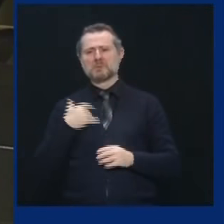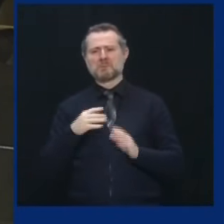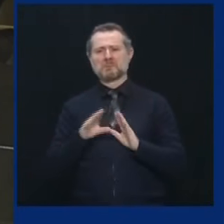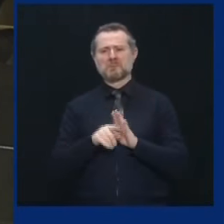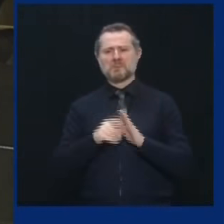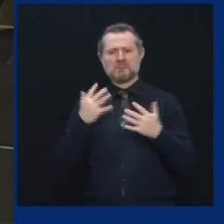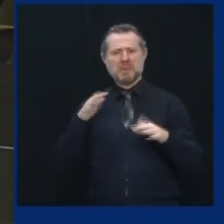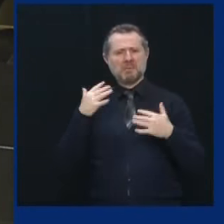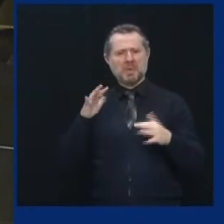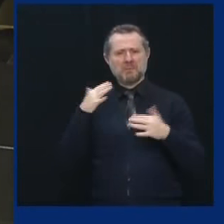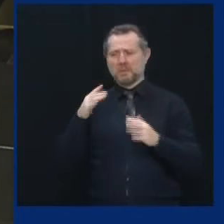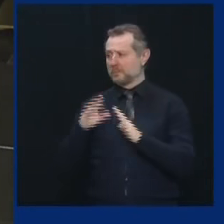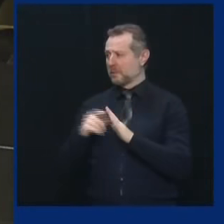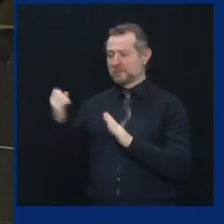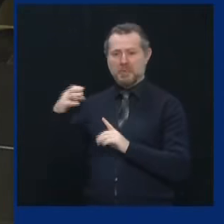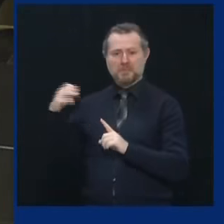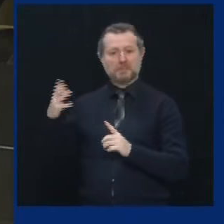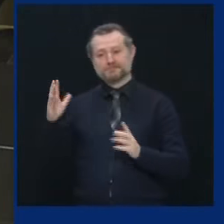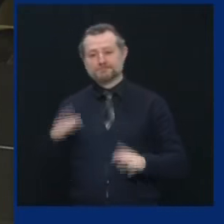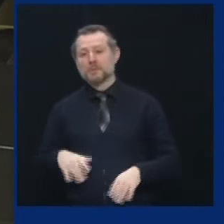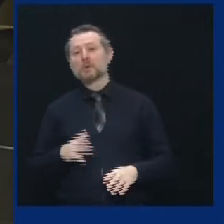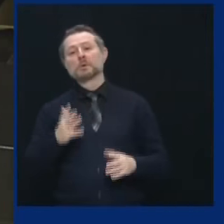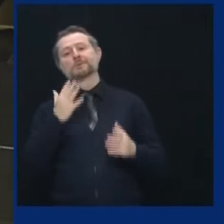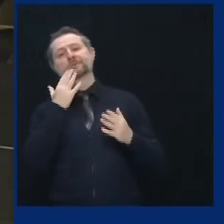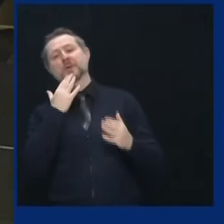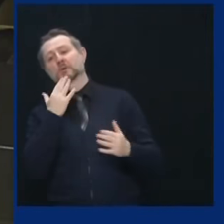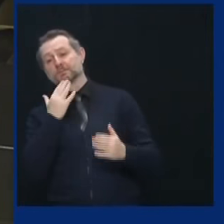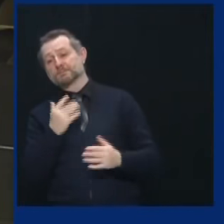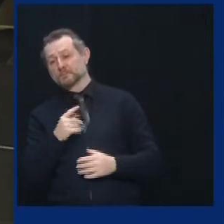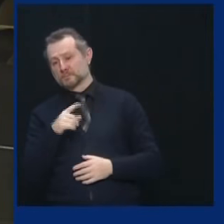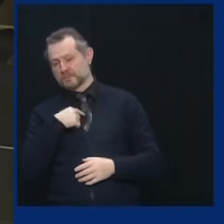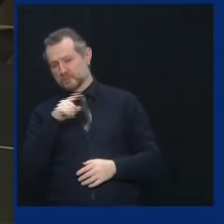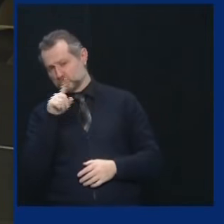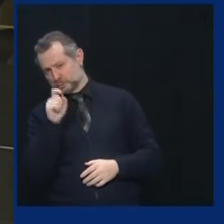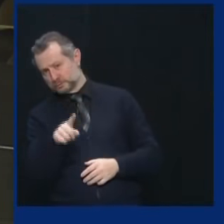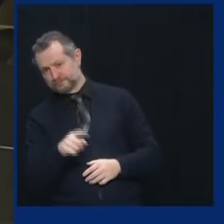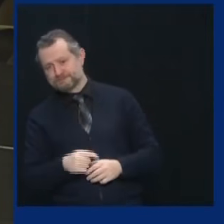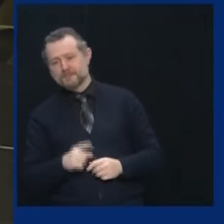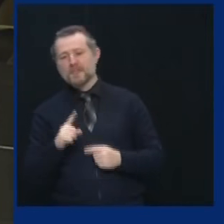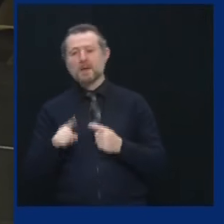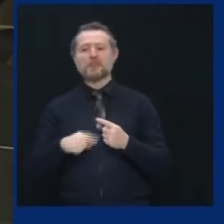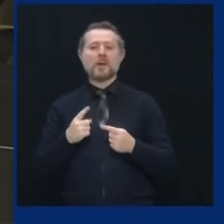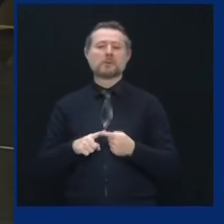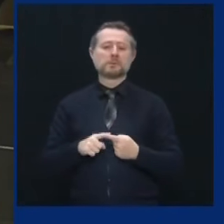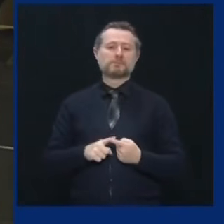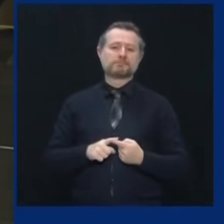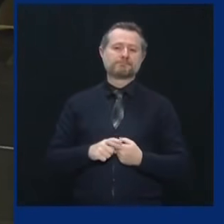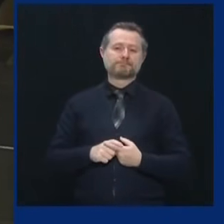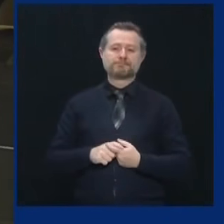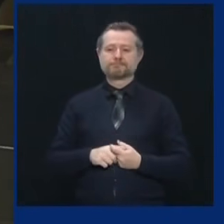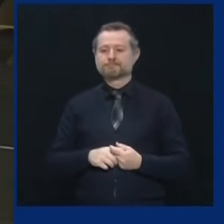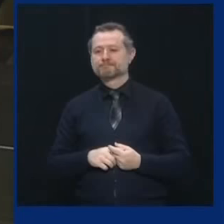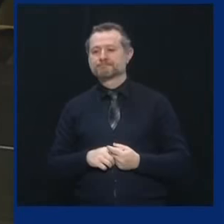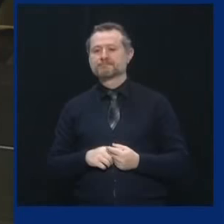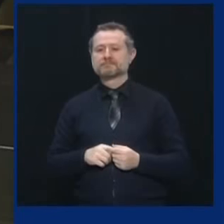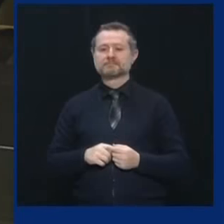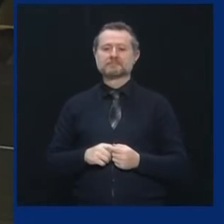IT AND WE ADAPT.